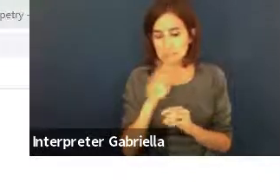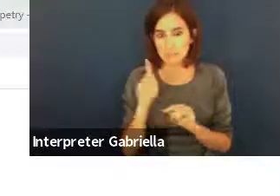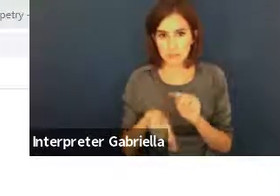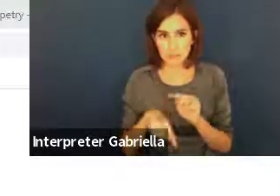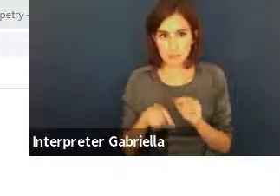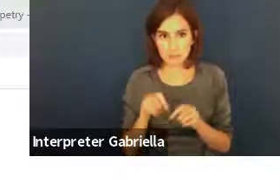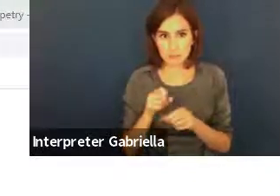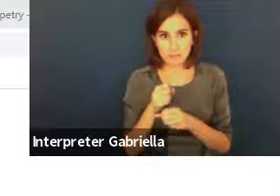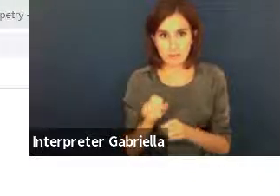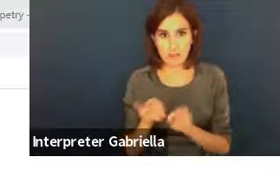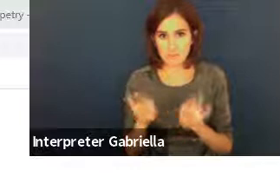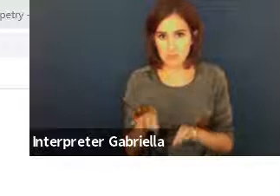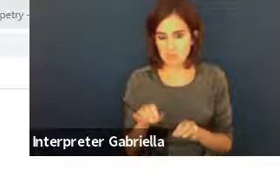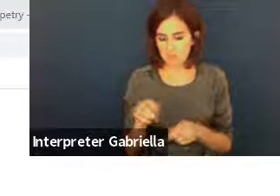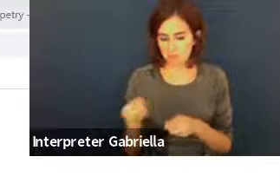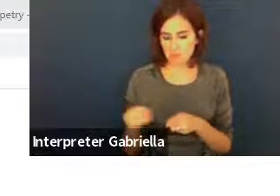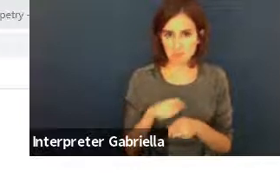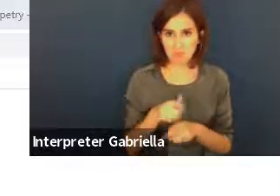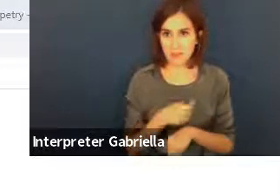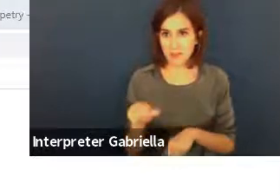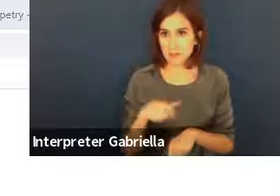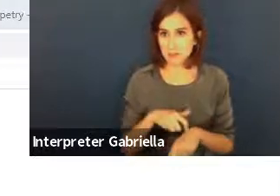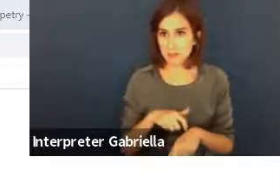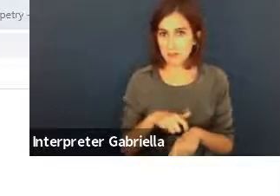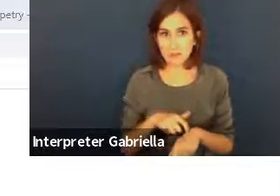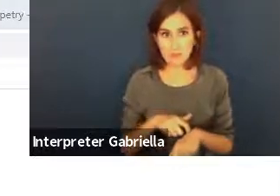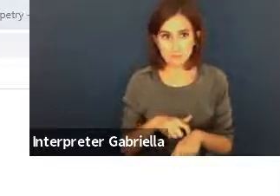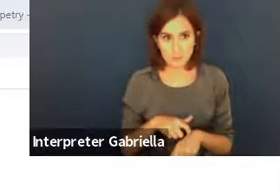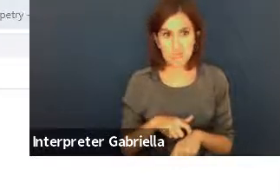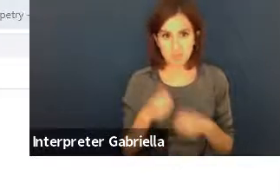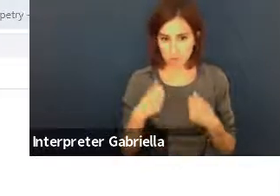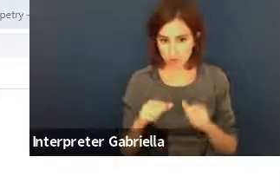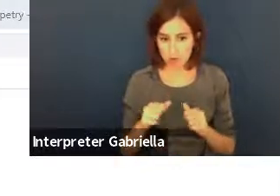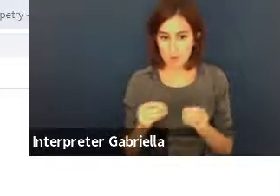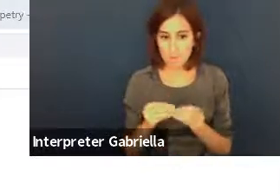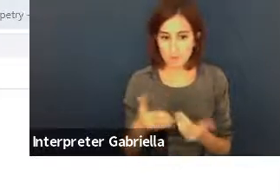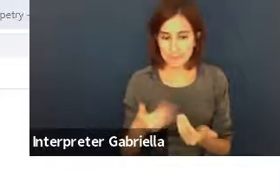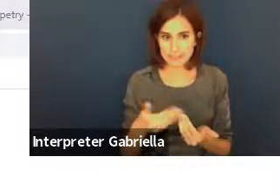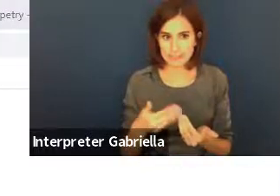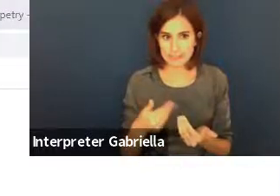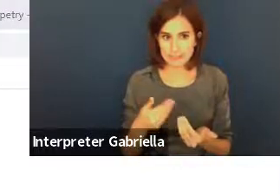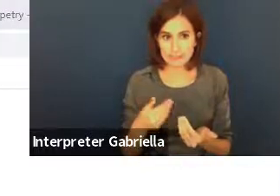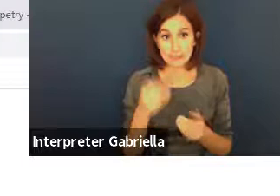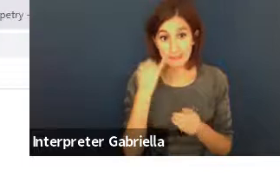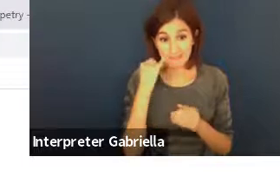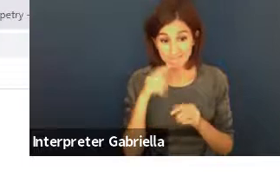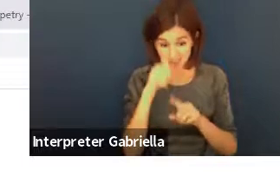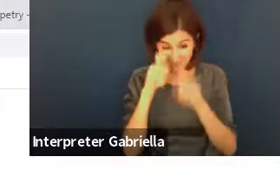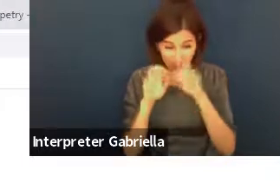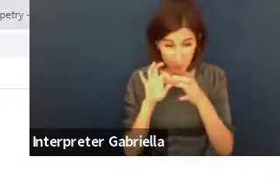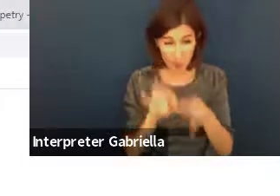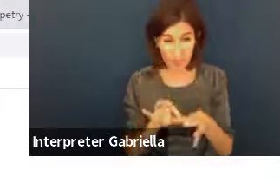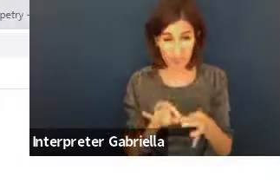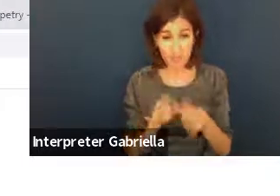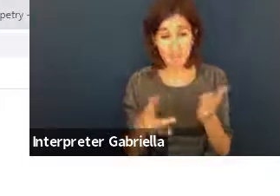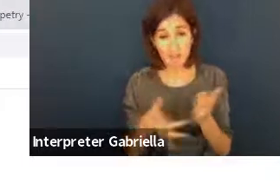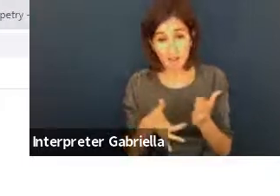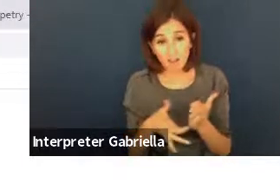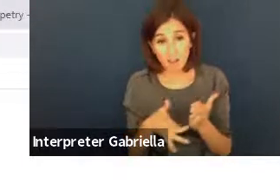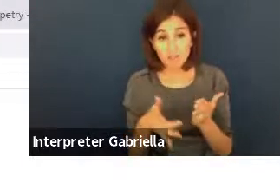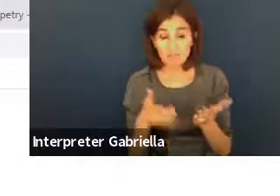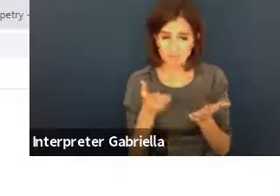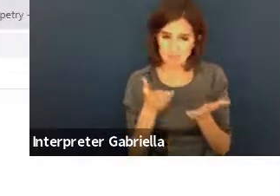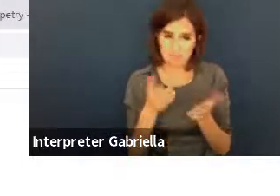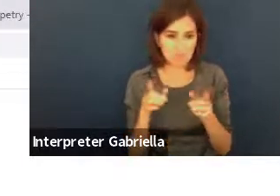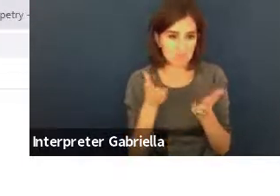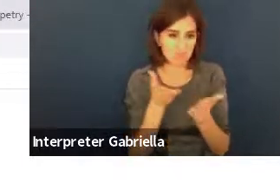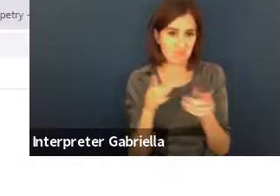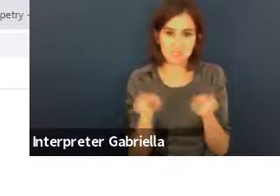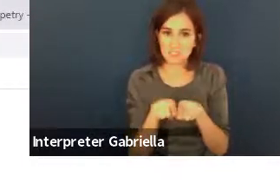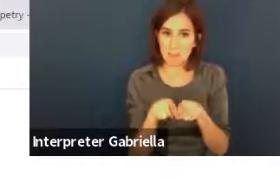Linda Kobashigawa: They can just call us and we try to make that a little easier. And of course, if they have questions about technology returns. Same page we show them how to how to make returns